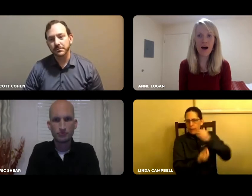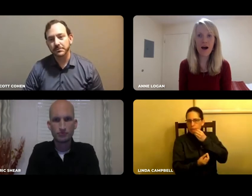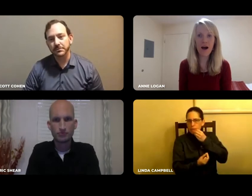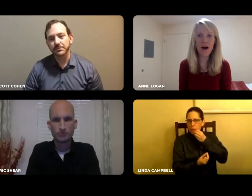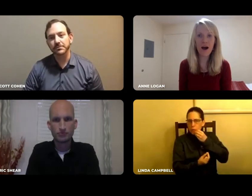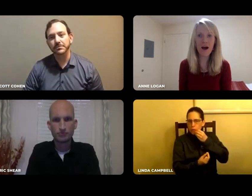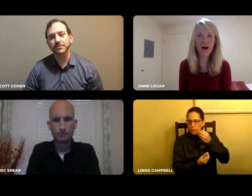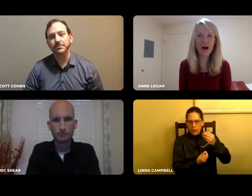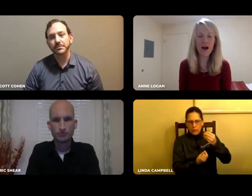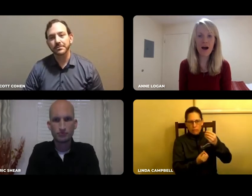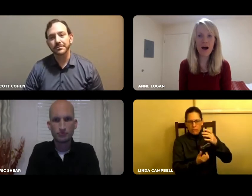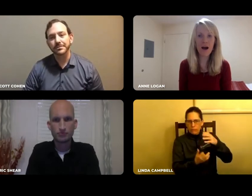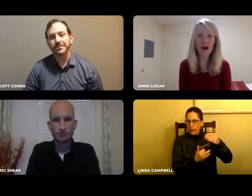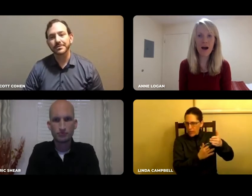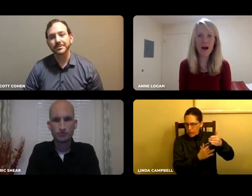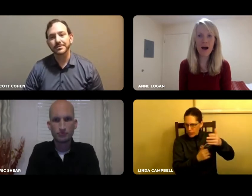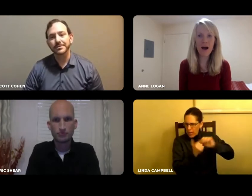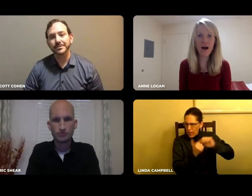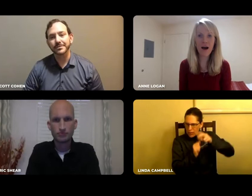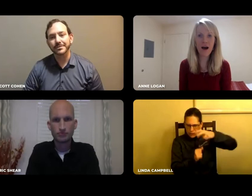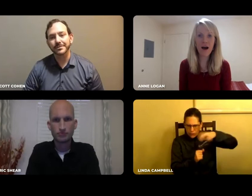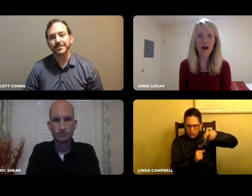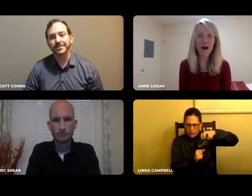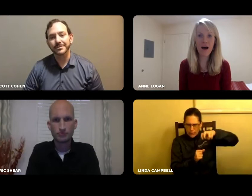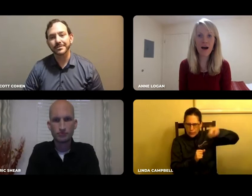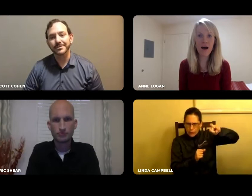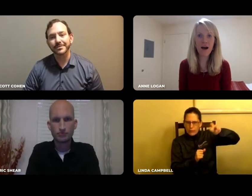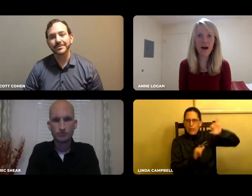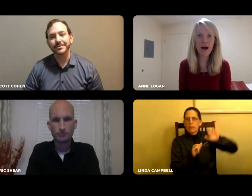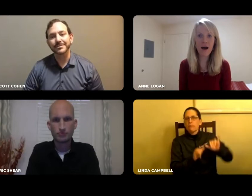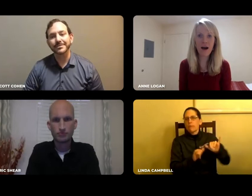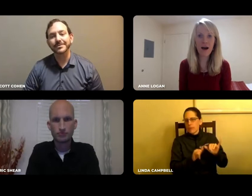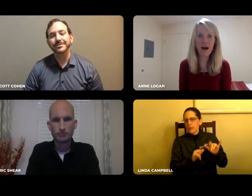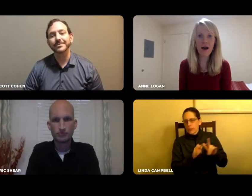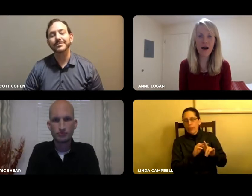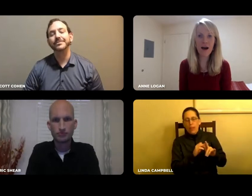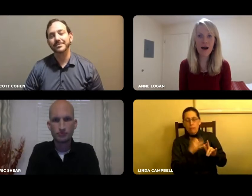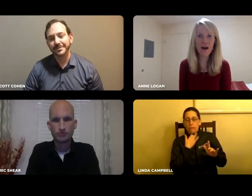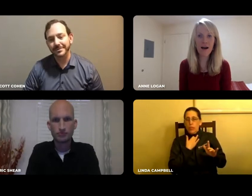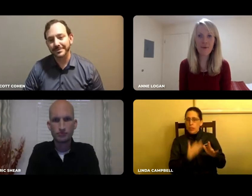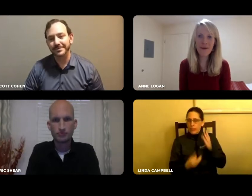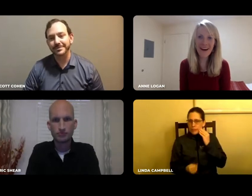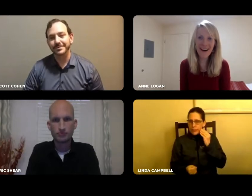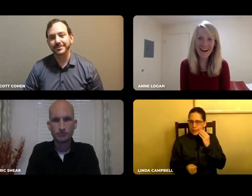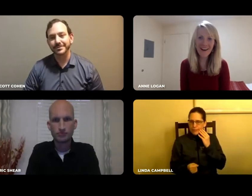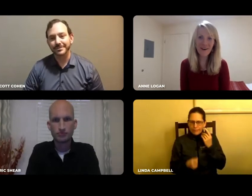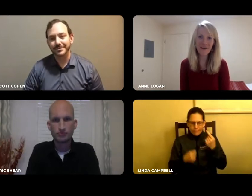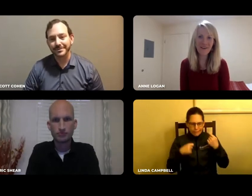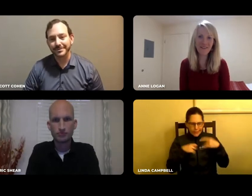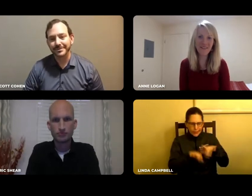those contaminates go up through the food chain.